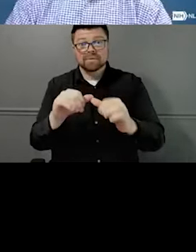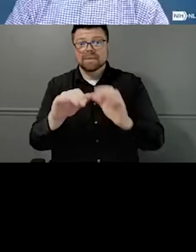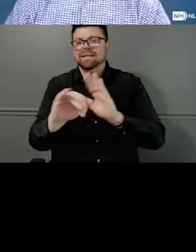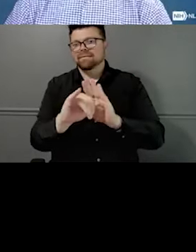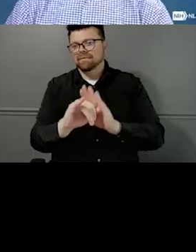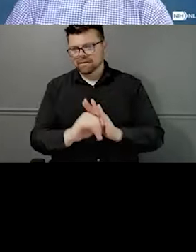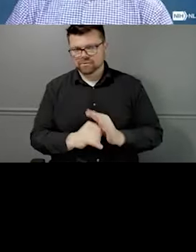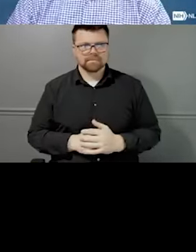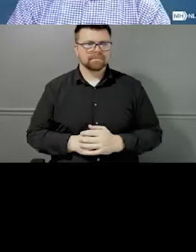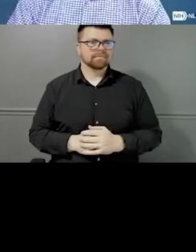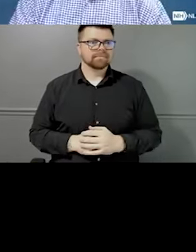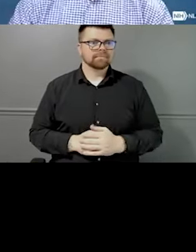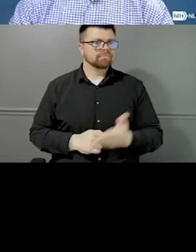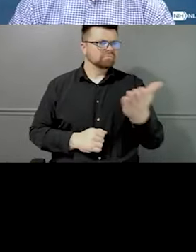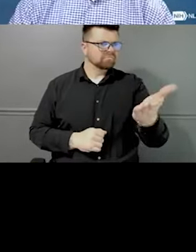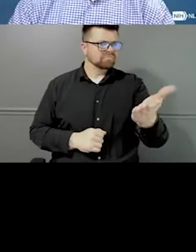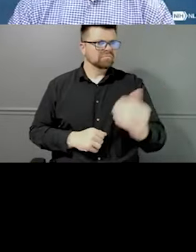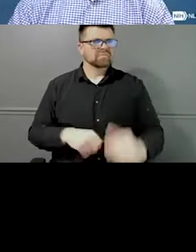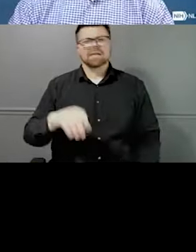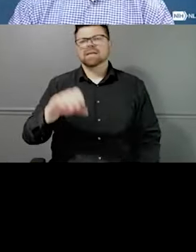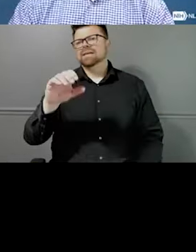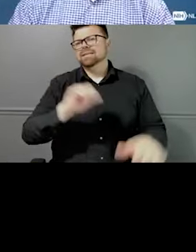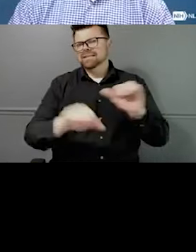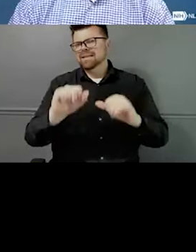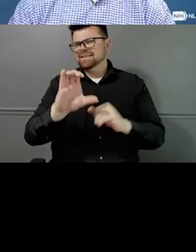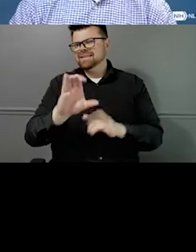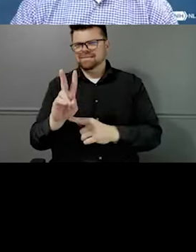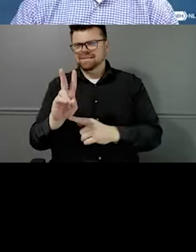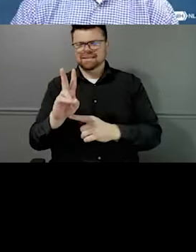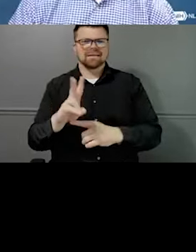SciENcv is a helpful tool. It's online.